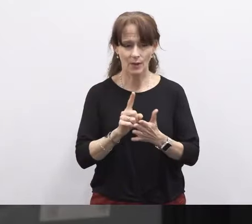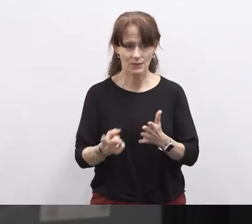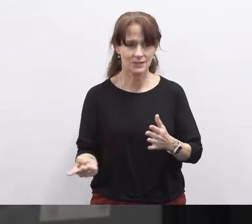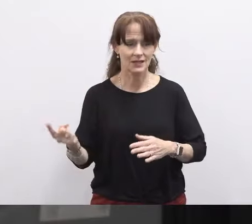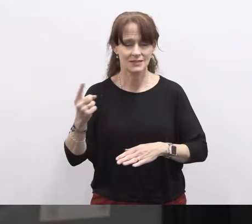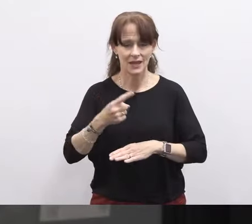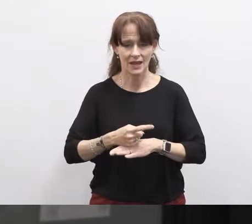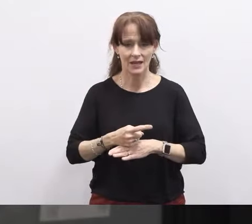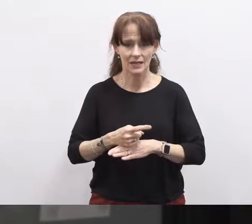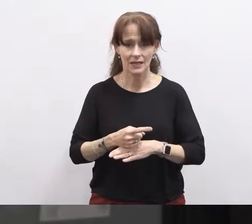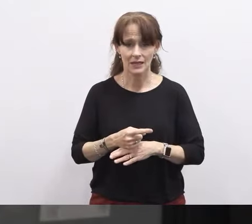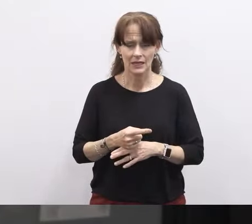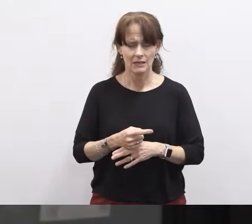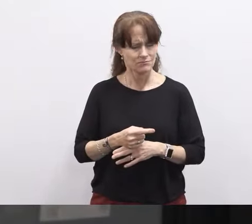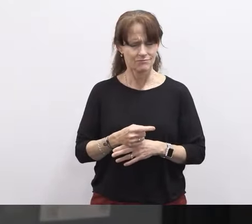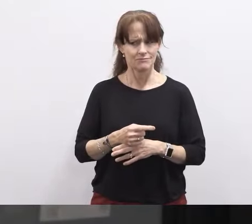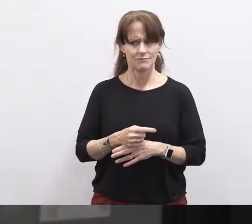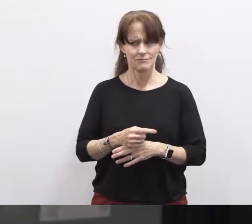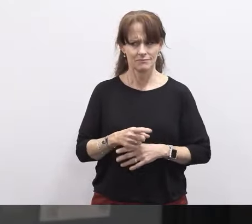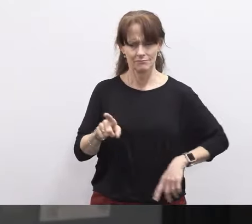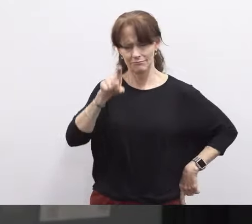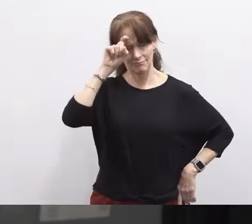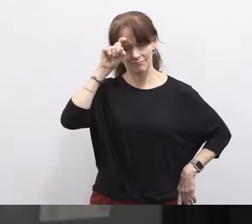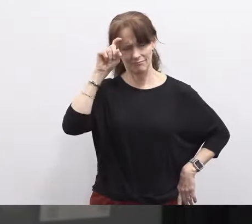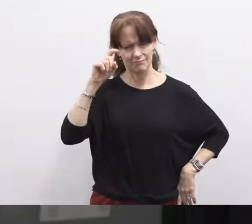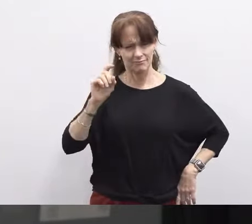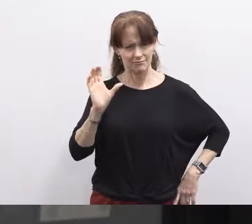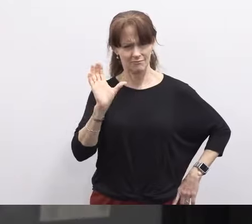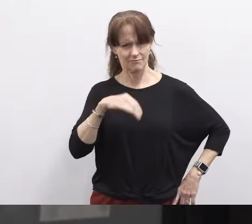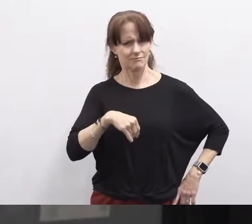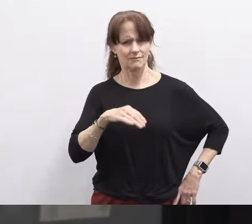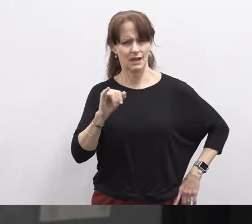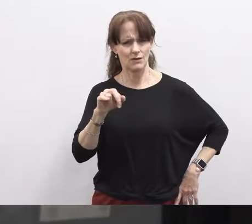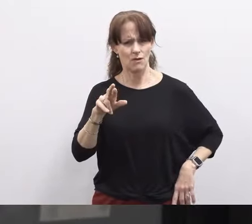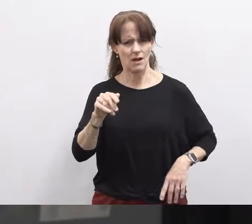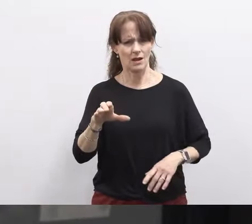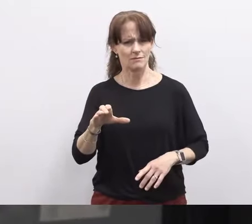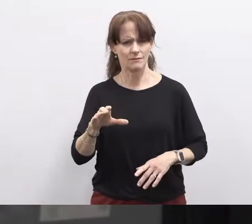I just find it very ironic that an educational institution